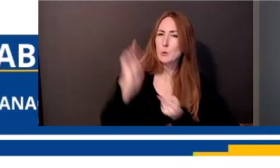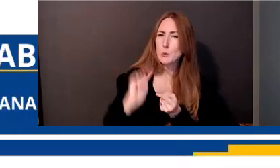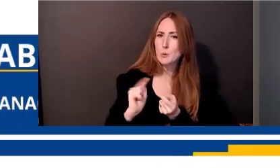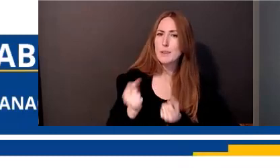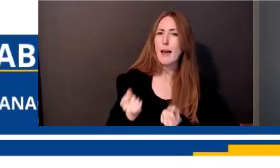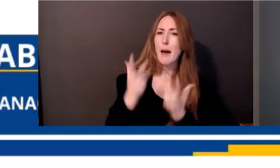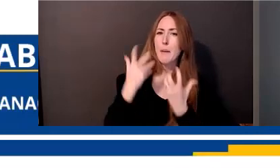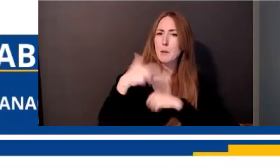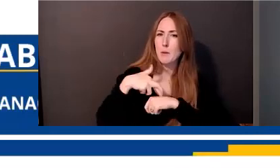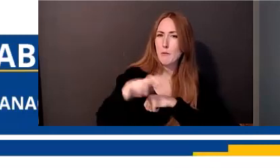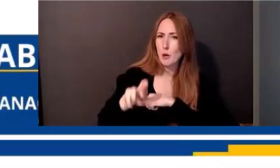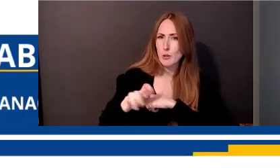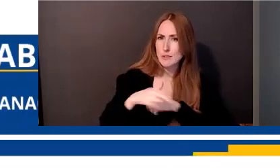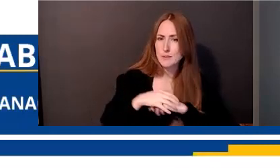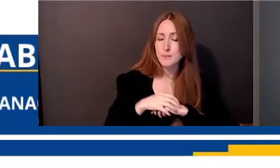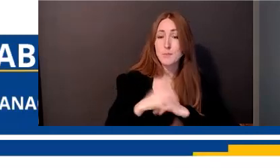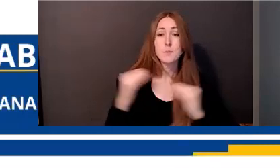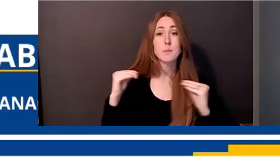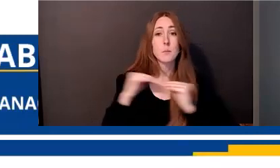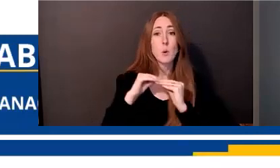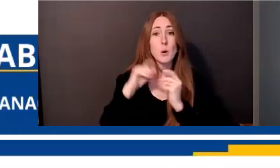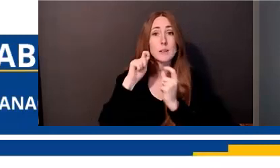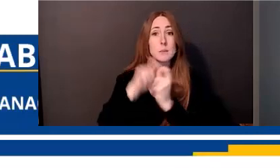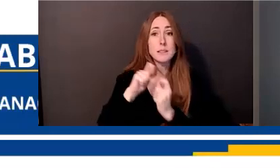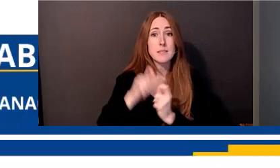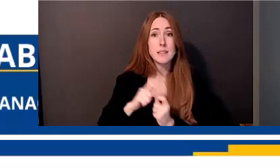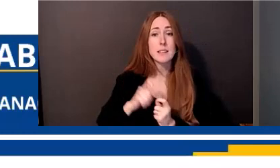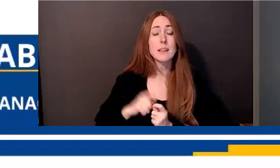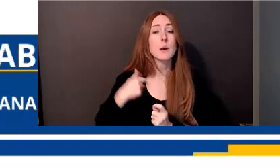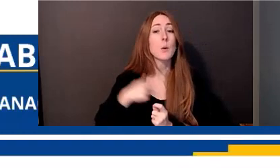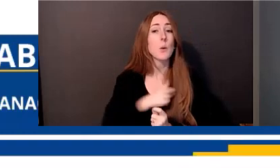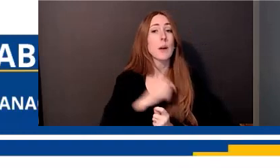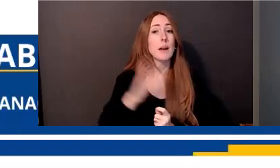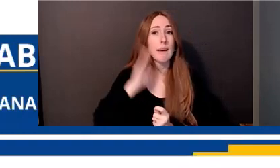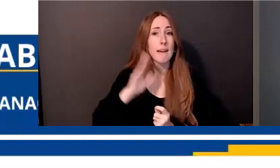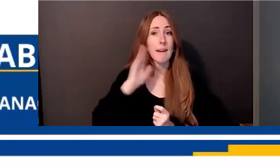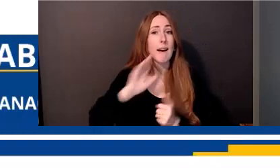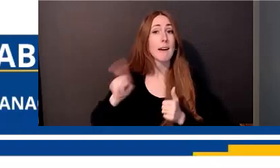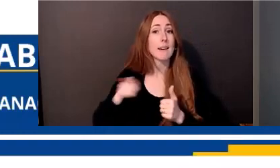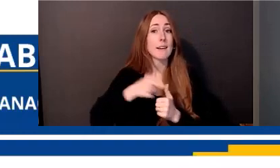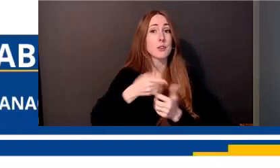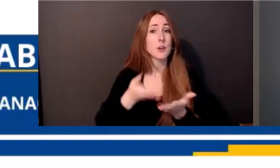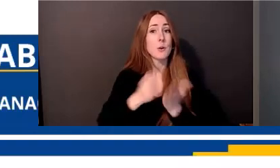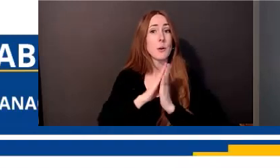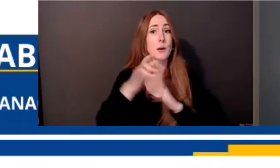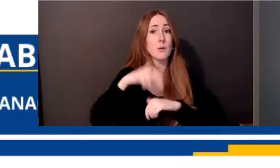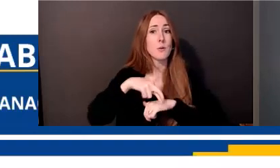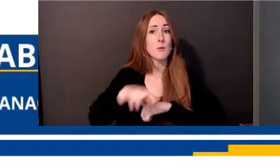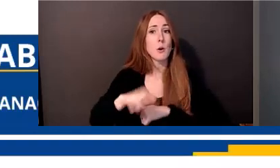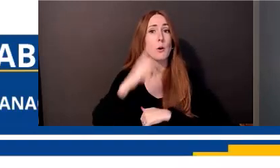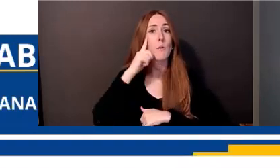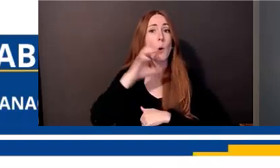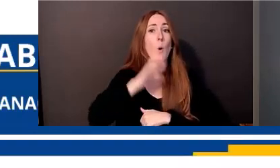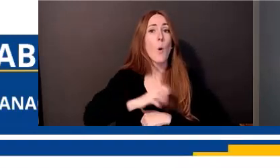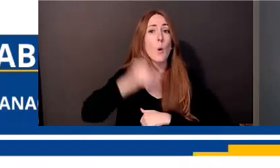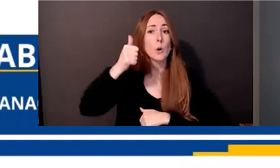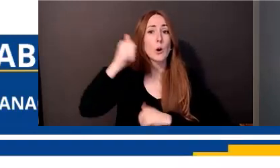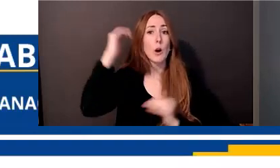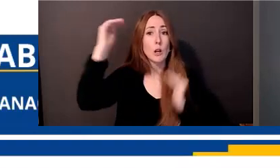And more specifically, we had initially requested referrals for older adults who had enrolled in that Area Agency